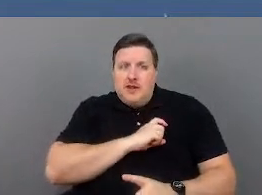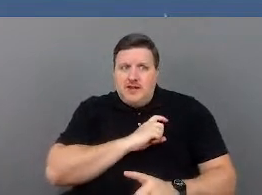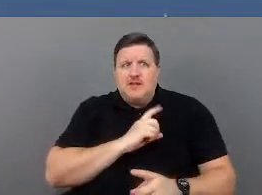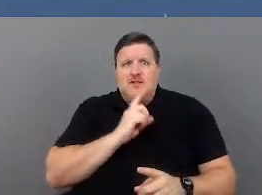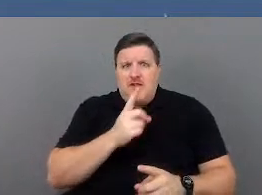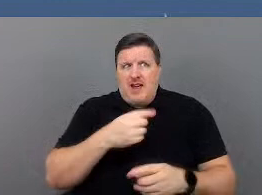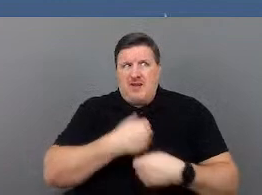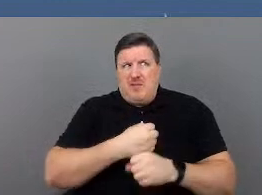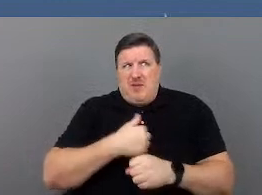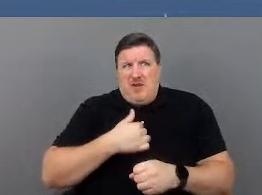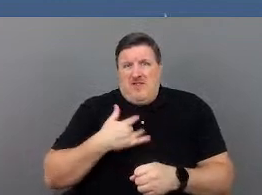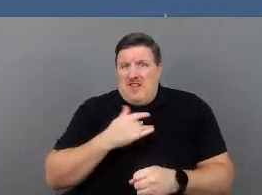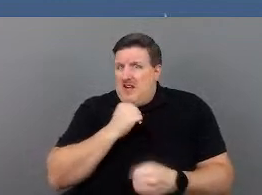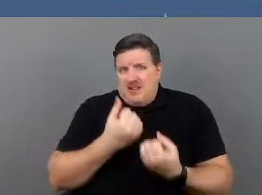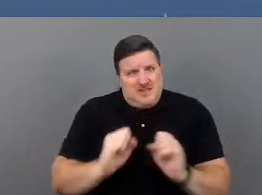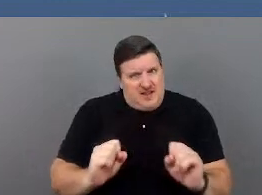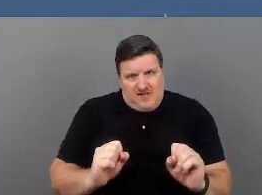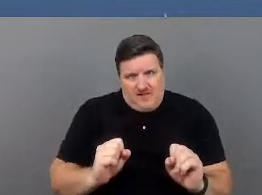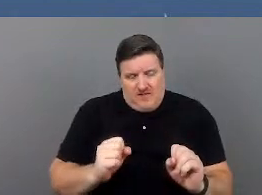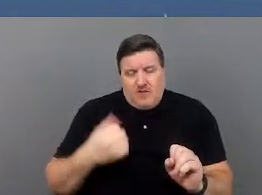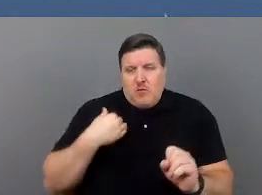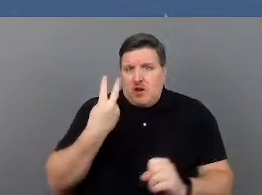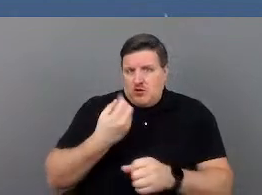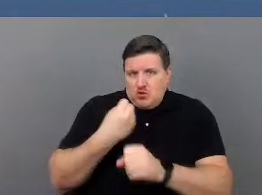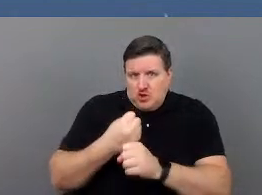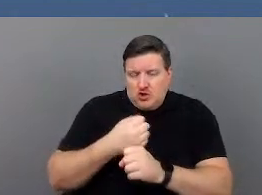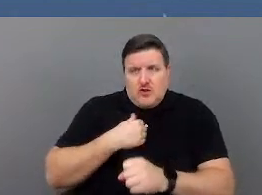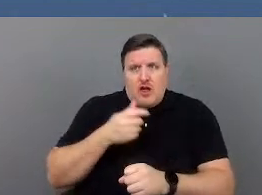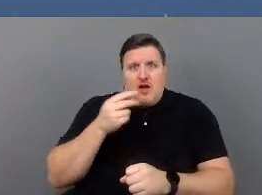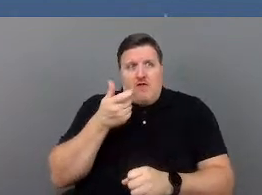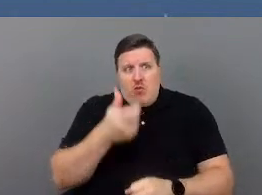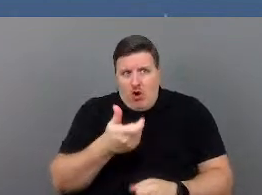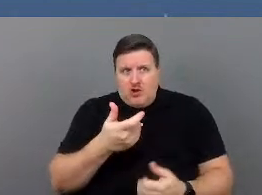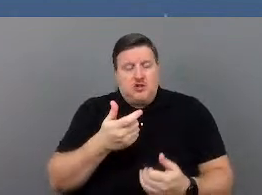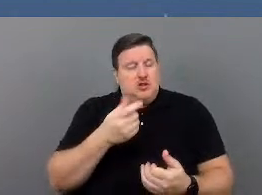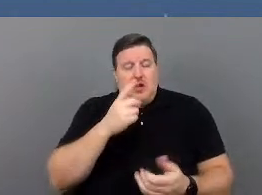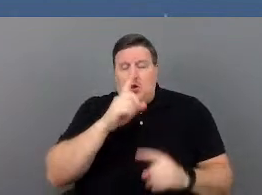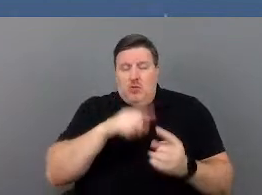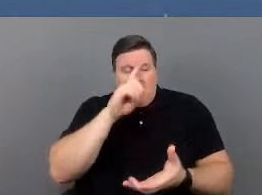OVER THE PAST TWO YEARS, I'VE WATCHED IN DISBELIEF AS MILITARY TANKS